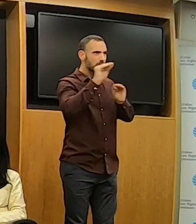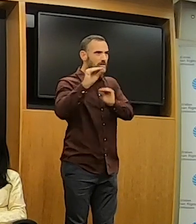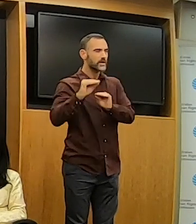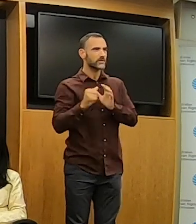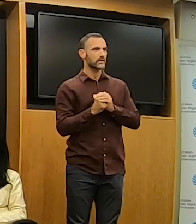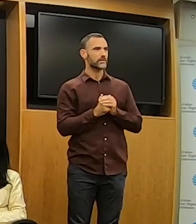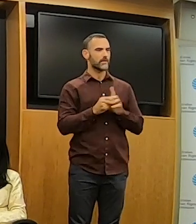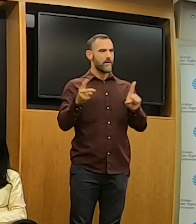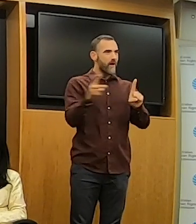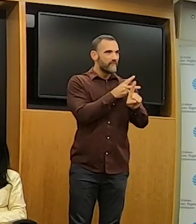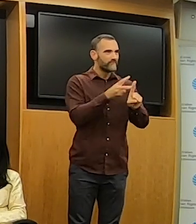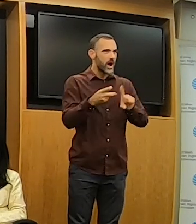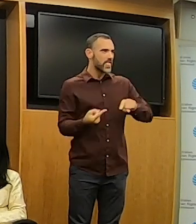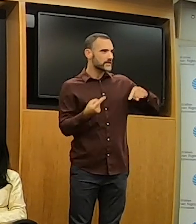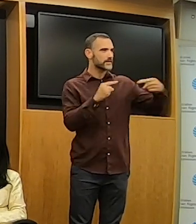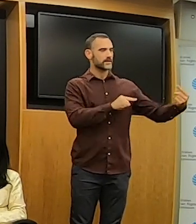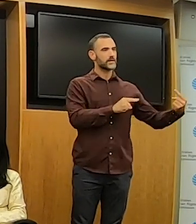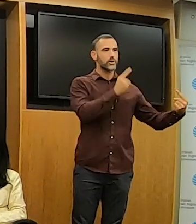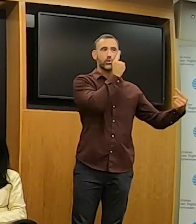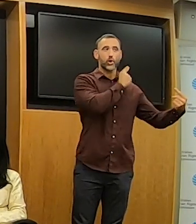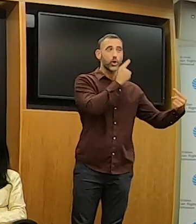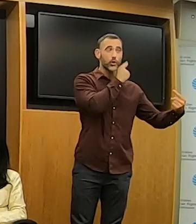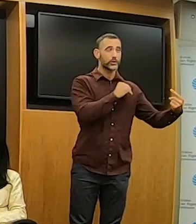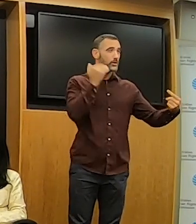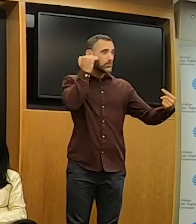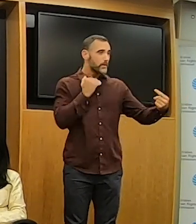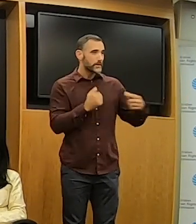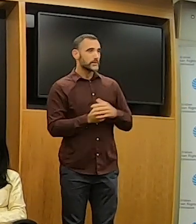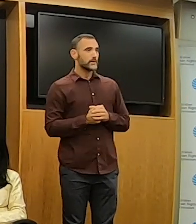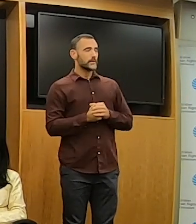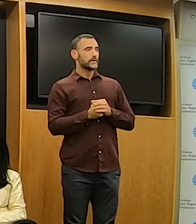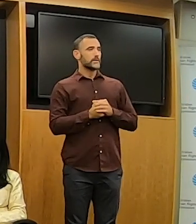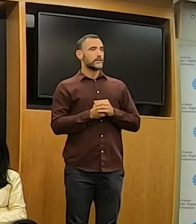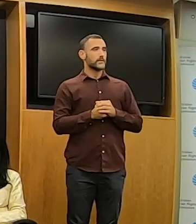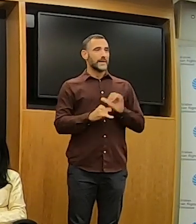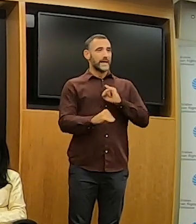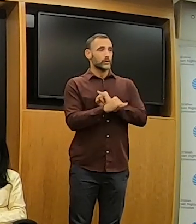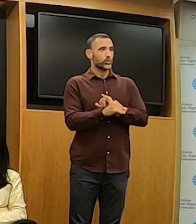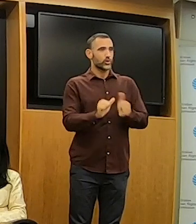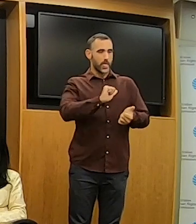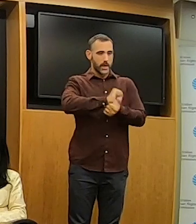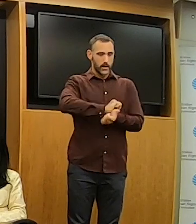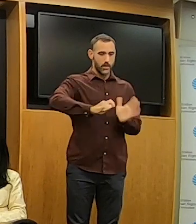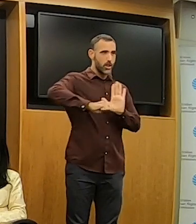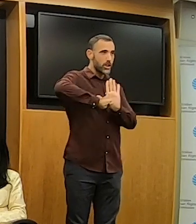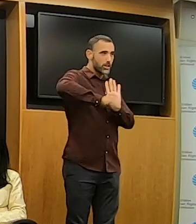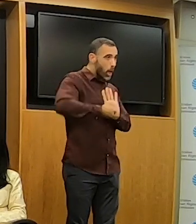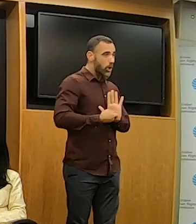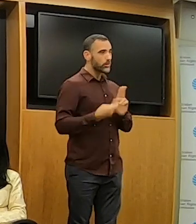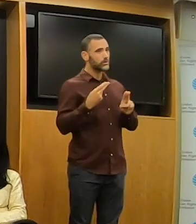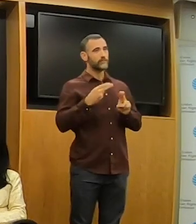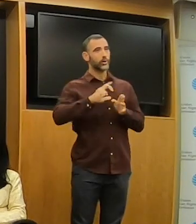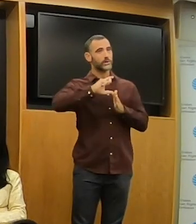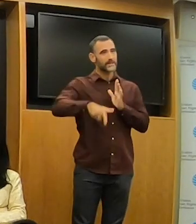with disabilities, institutionalizing of children and adults with disabilities, and the neglect of people